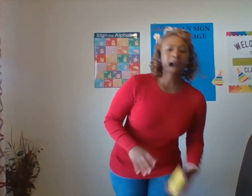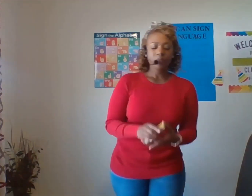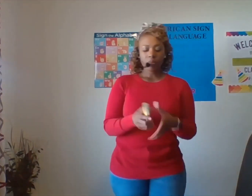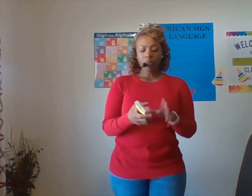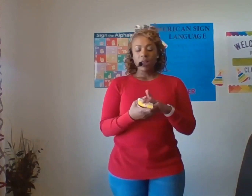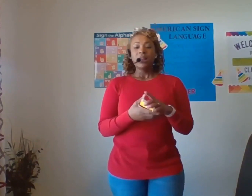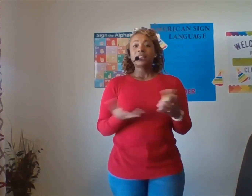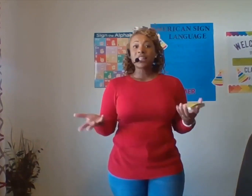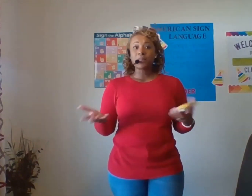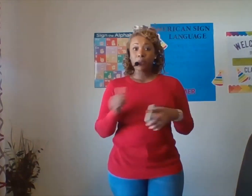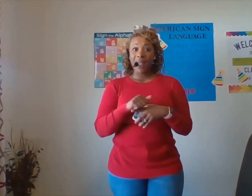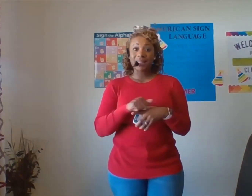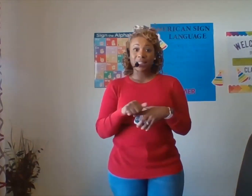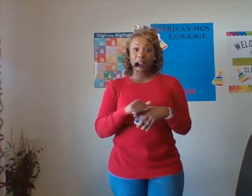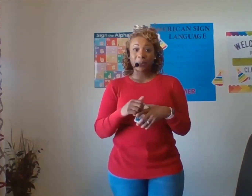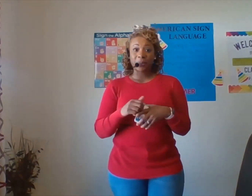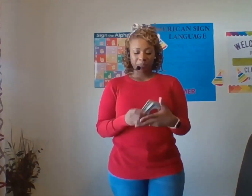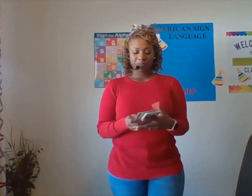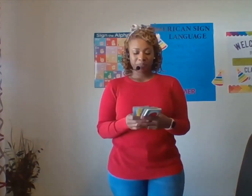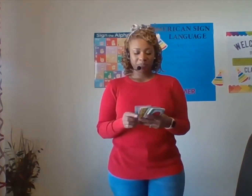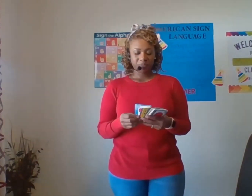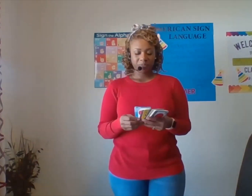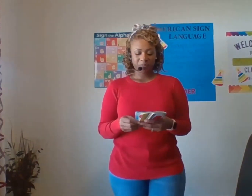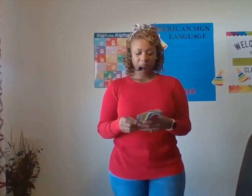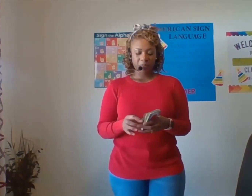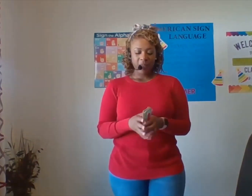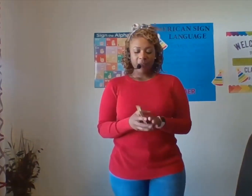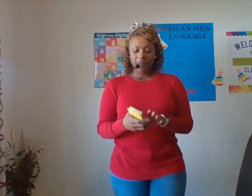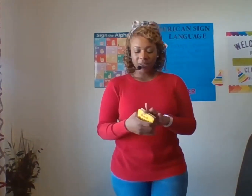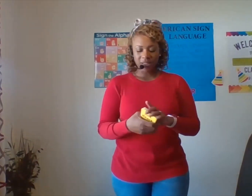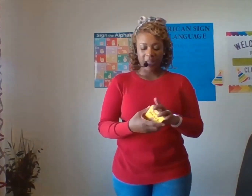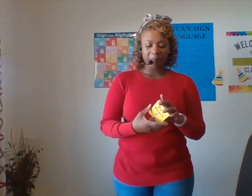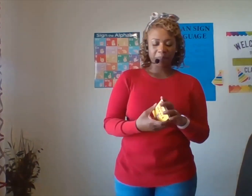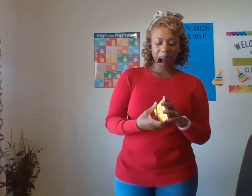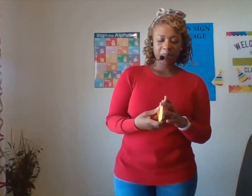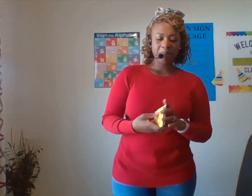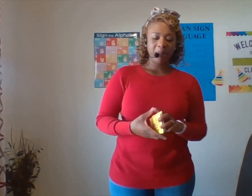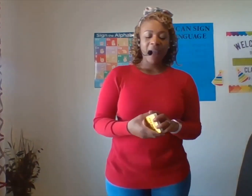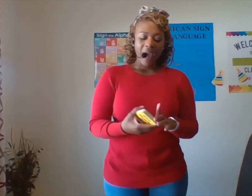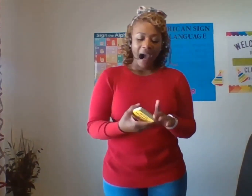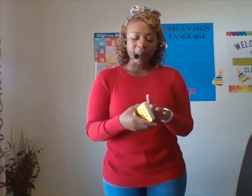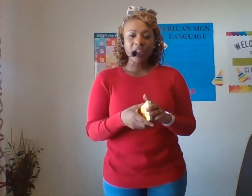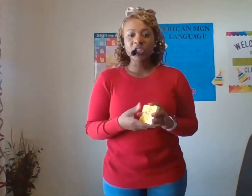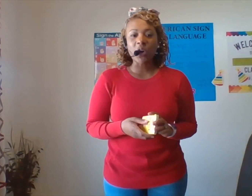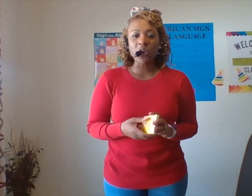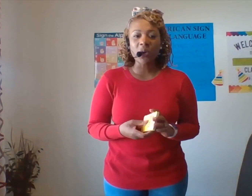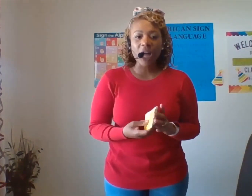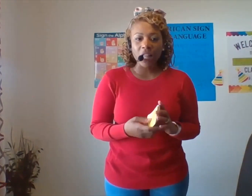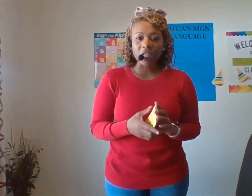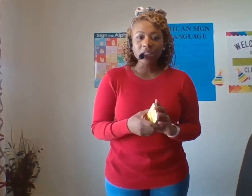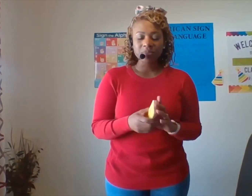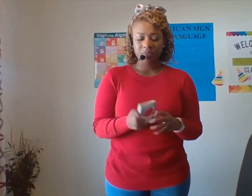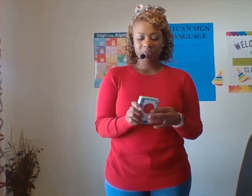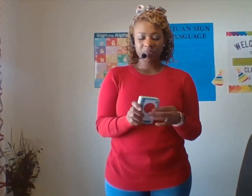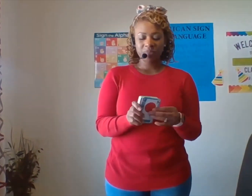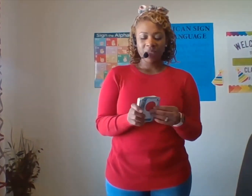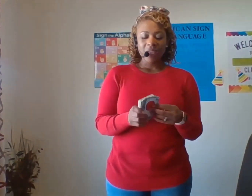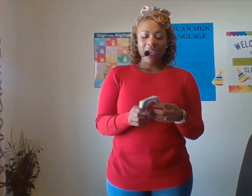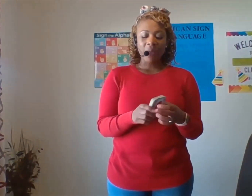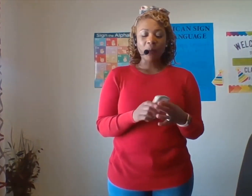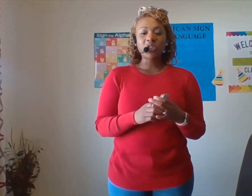so let's practice a little bit first up I'm going to show you color and I want